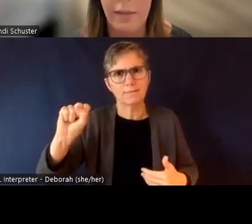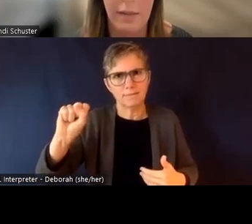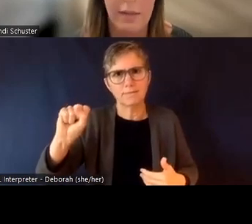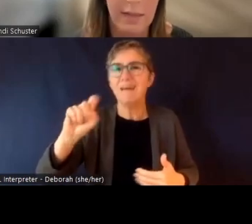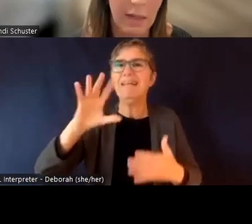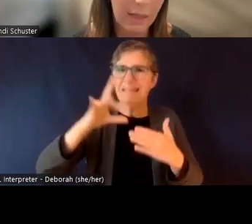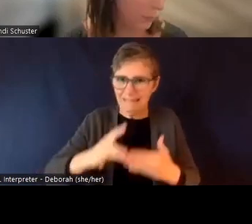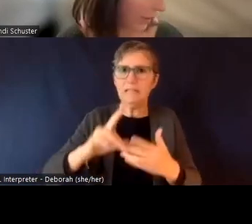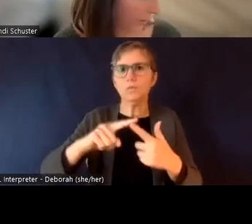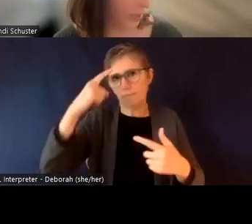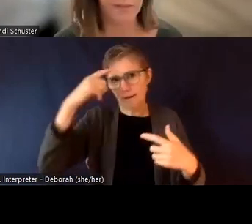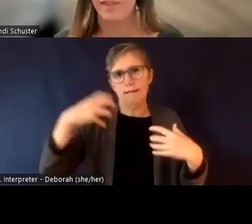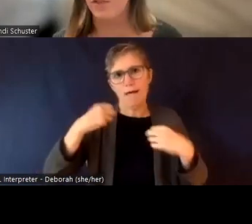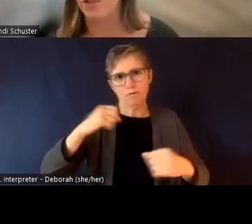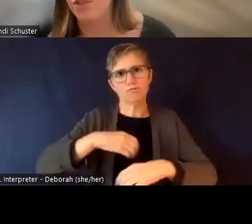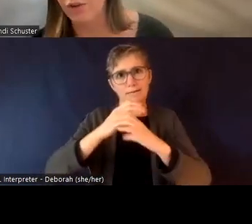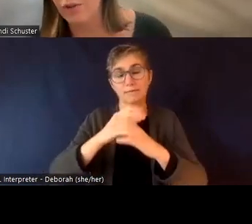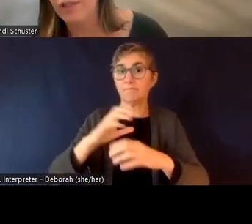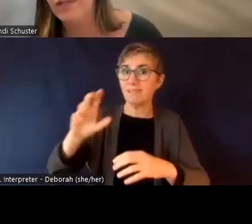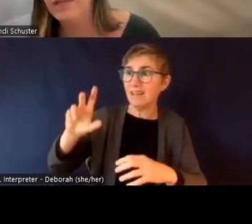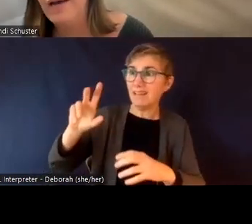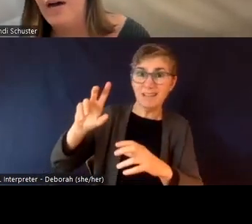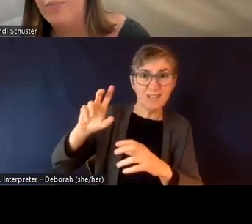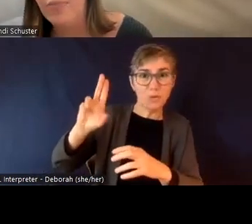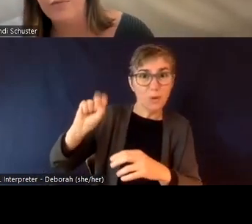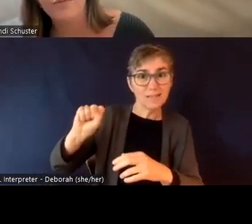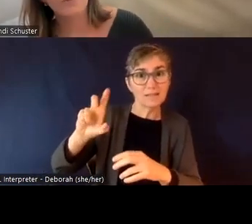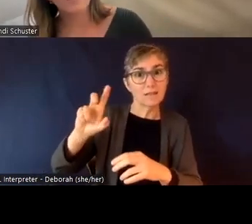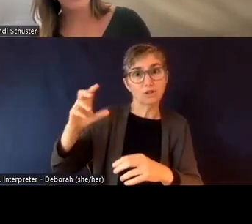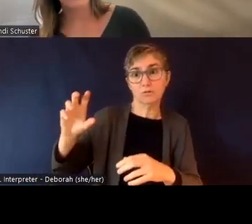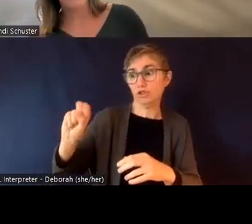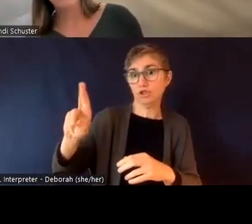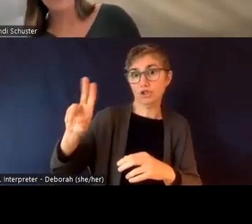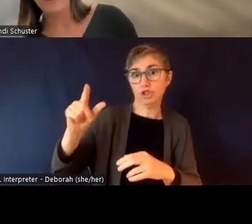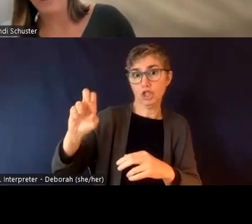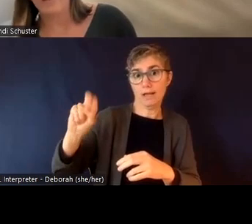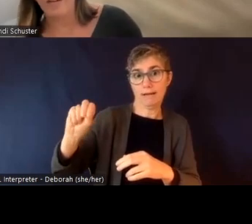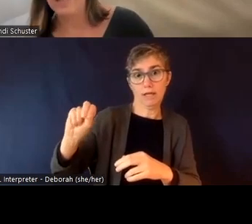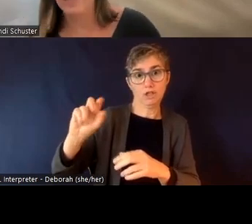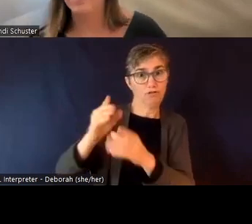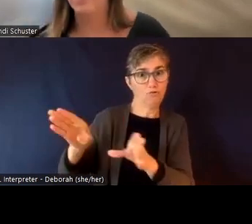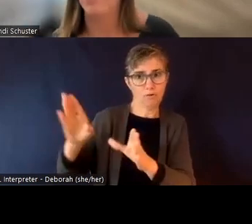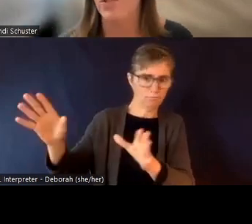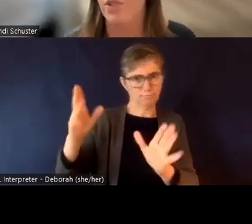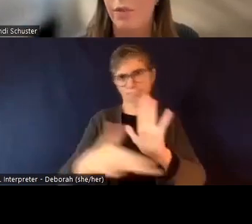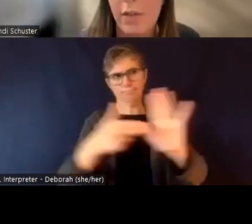crisis as declared by the United States Surgeon General. From 2009 to 2019, the proportion of